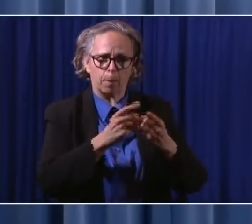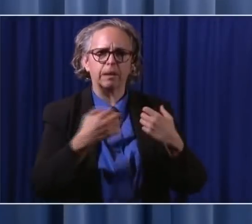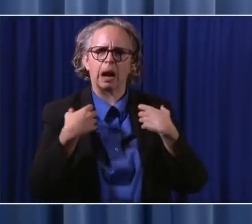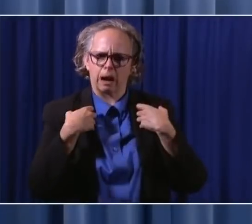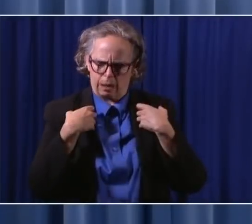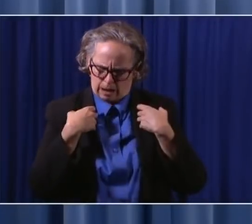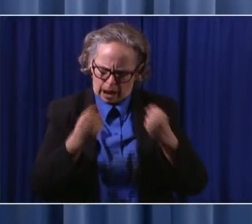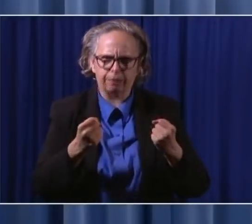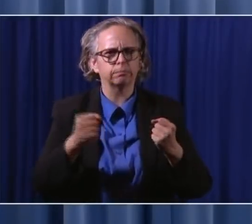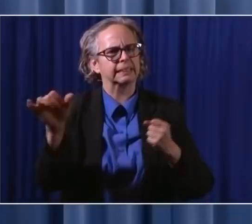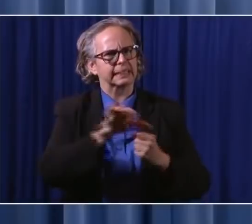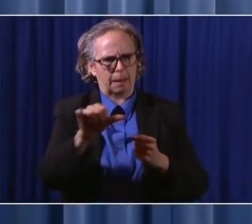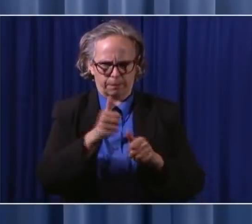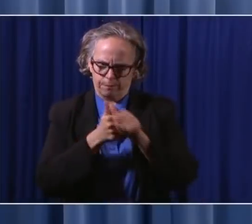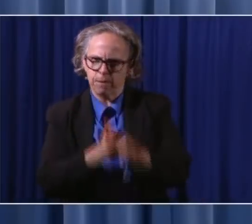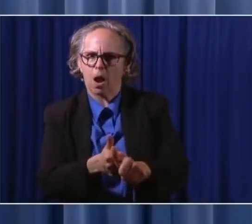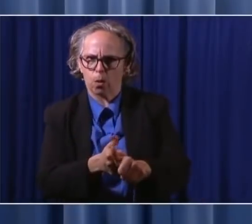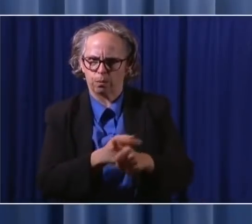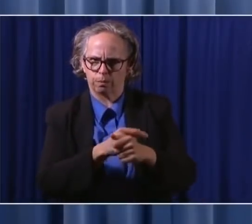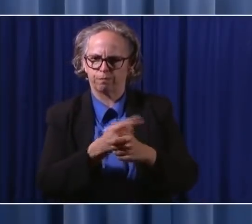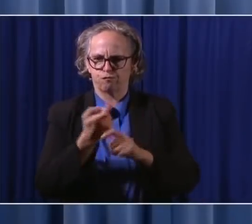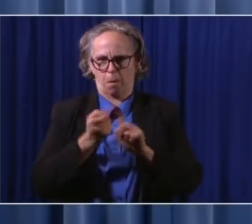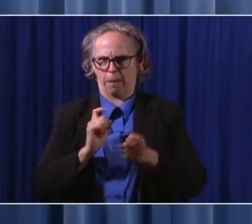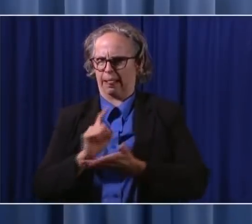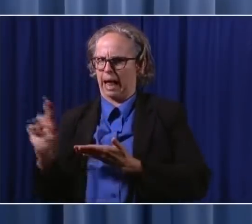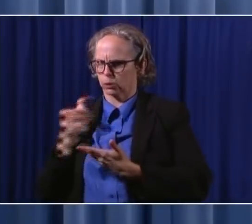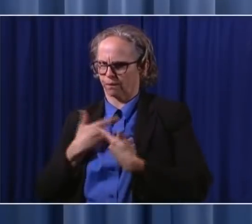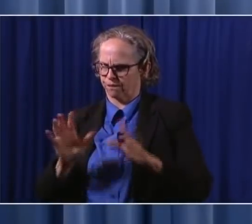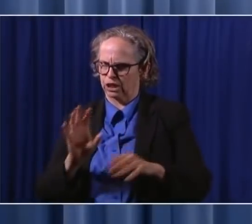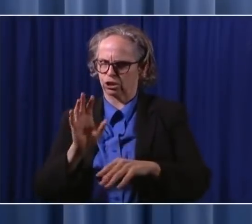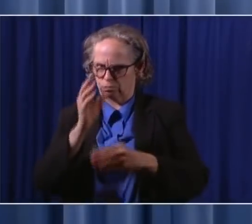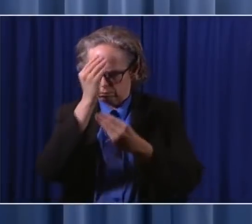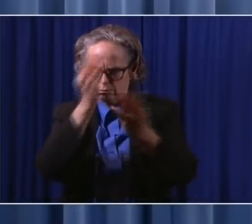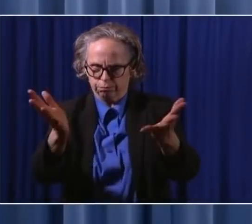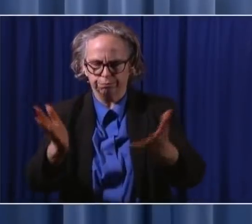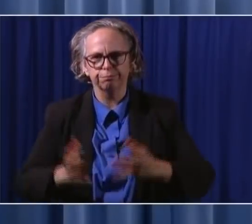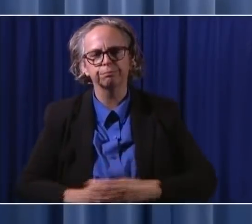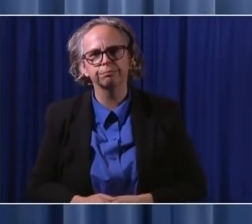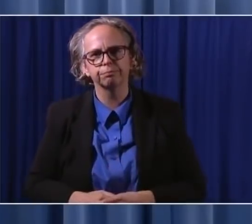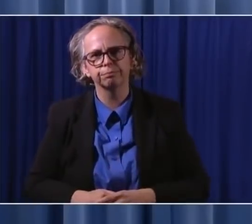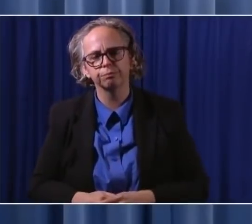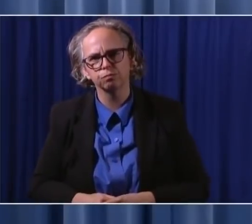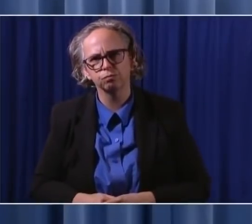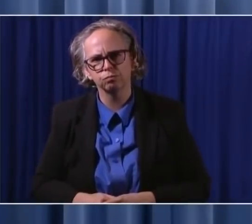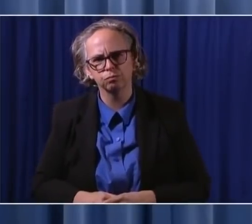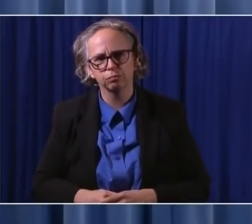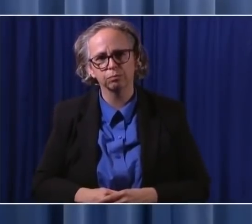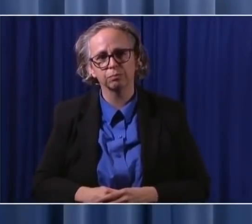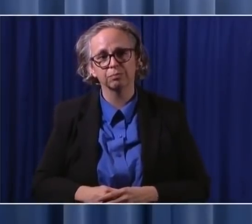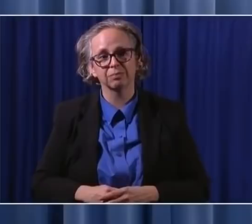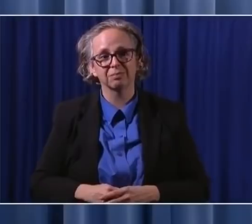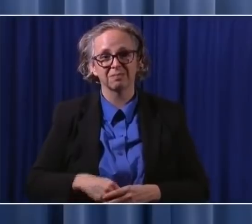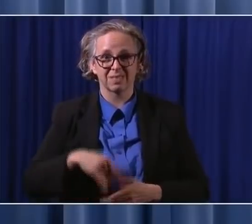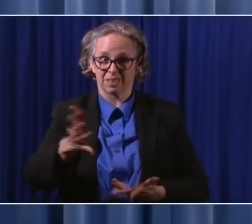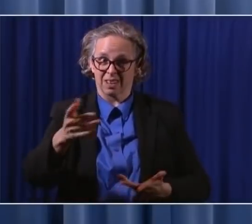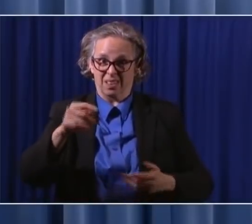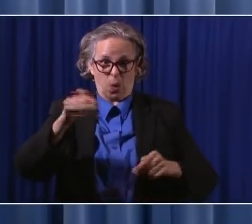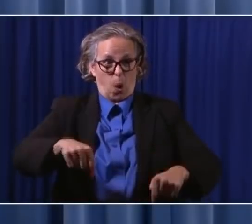SCHOOLS K-12 SHOULD FOLLOW THE GUIDELINES SET FORTH LAST WEEK BY THE OHIO DEPARTMENT OF EDUCATION AND THE OHIO DEPARTMENT OF HEALTH. THESE